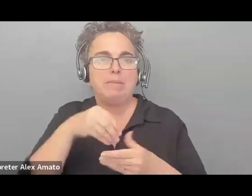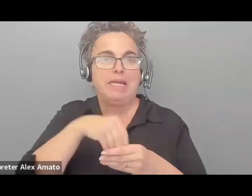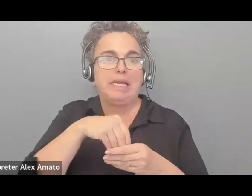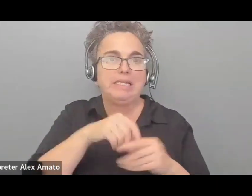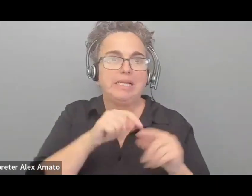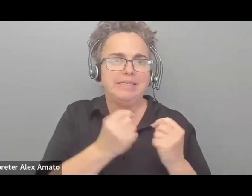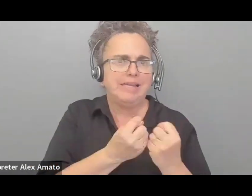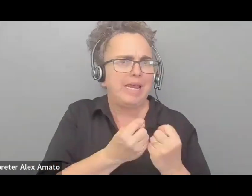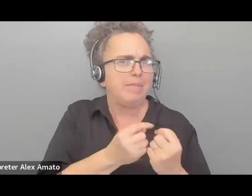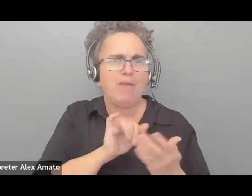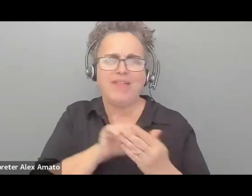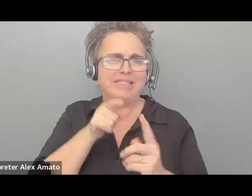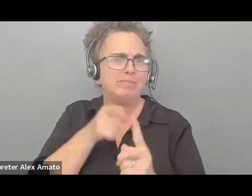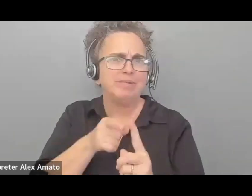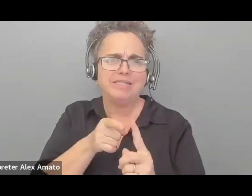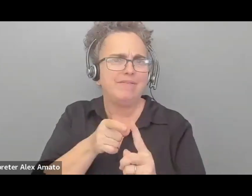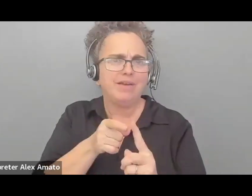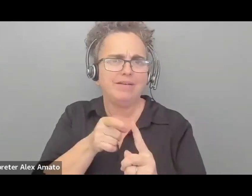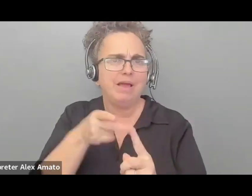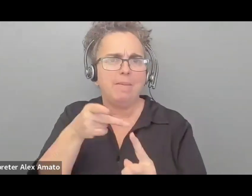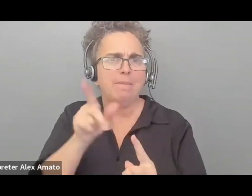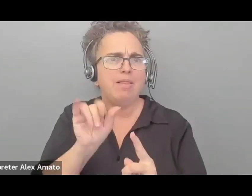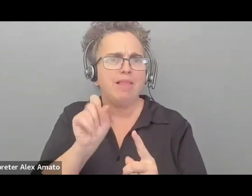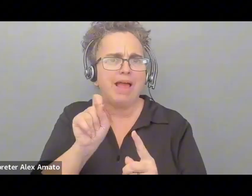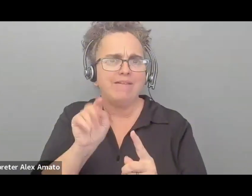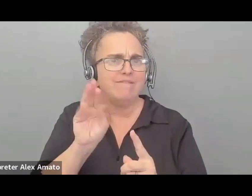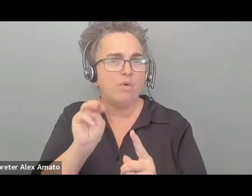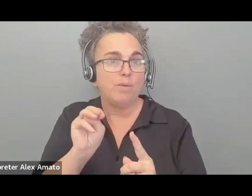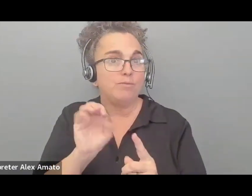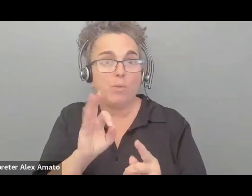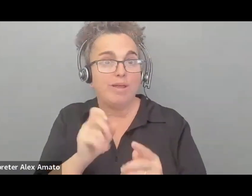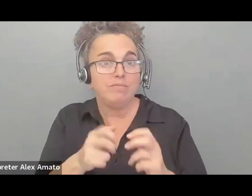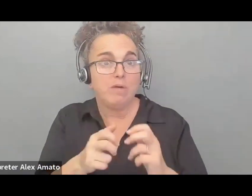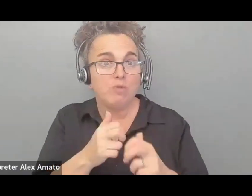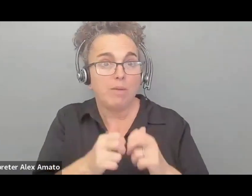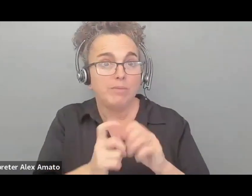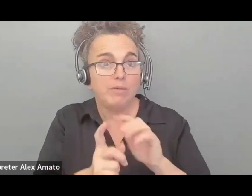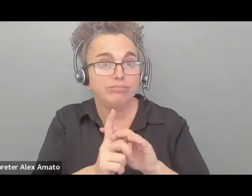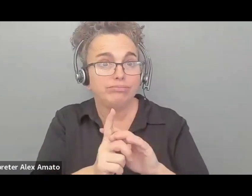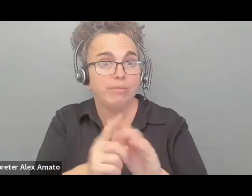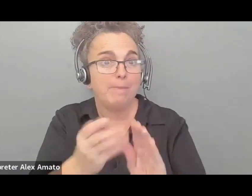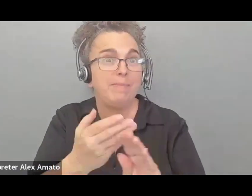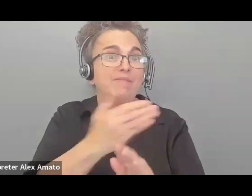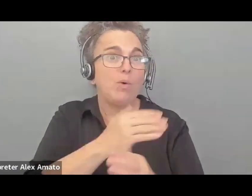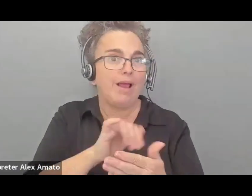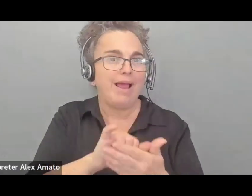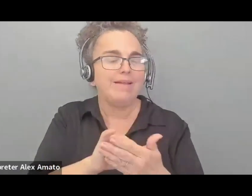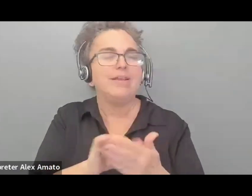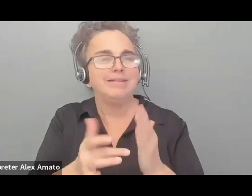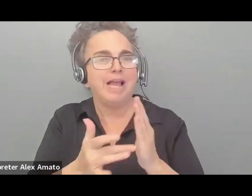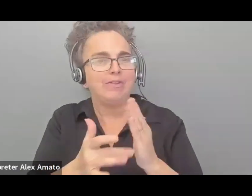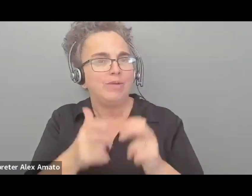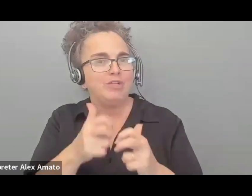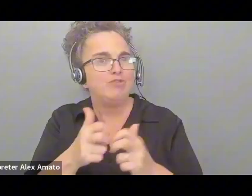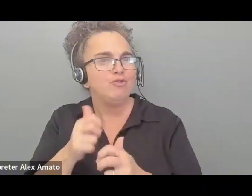so you can anticipate any technical difficulties that may, that you may encounter. And this could look like a, a last minute software update,